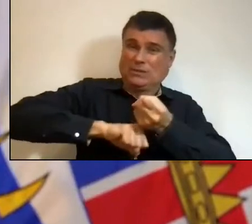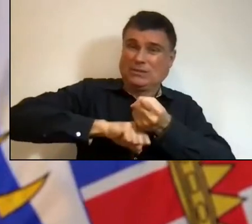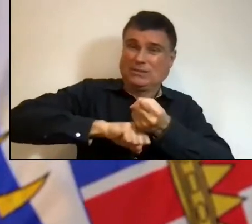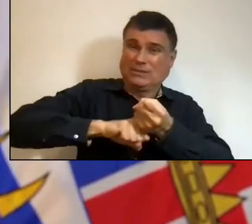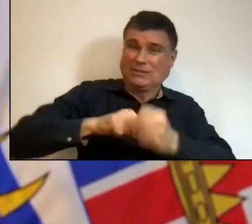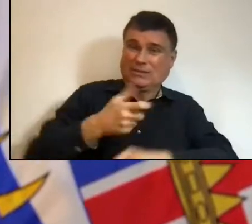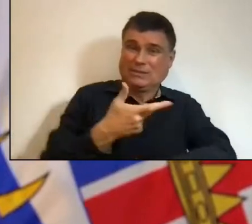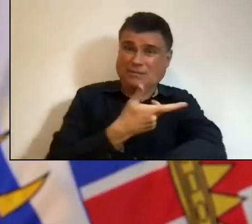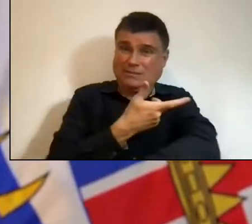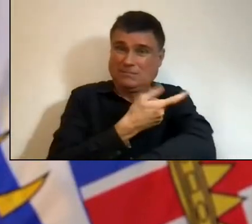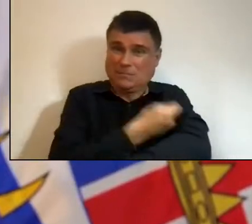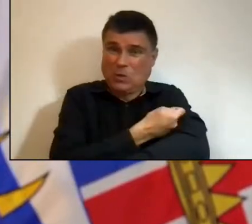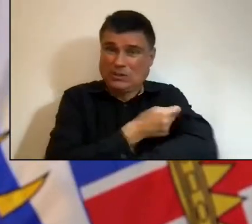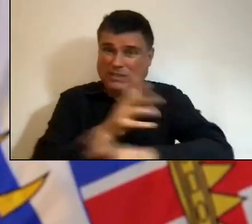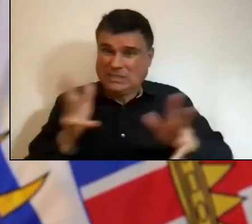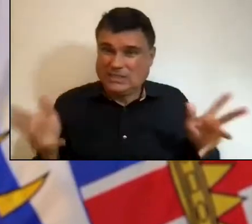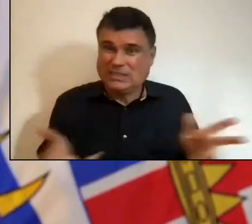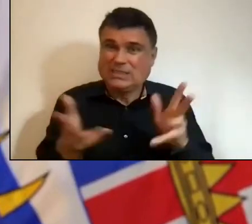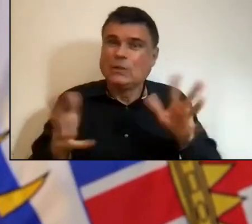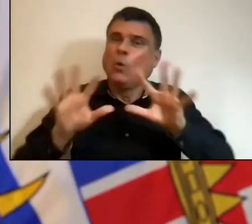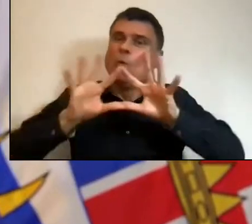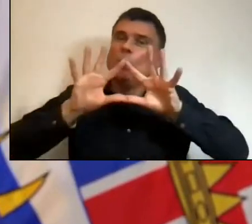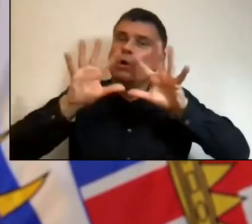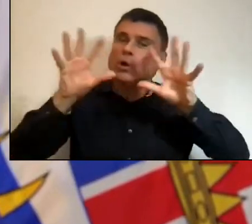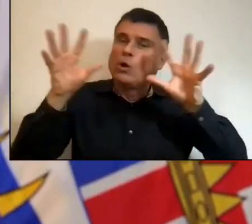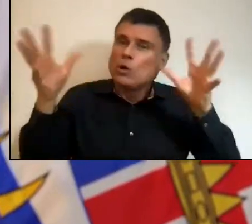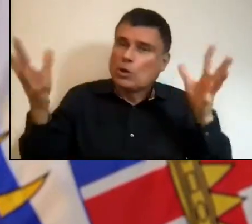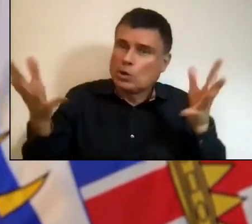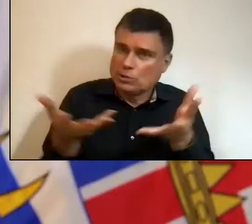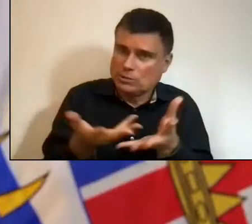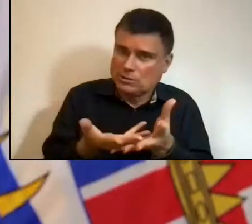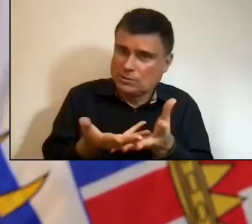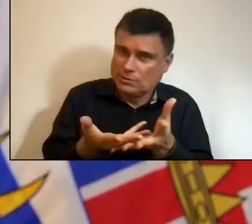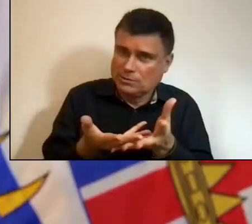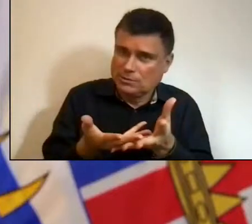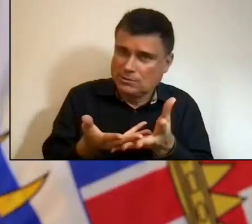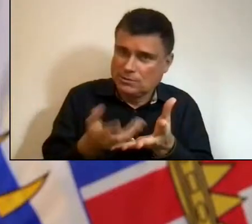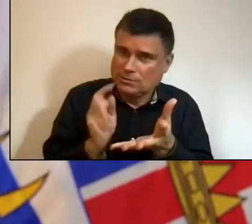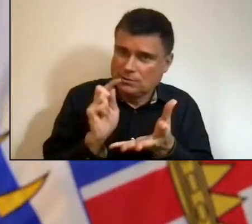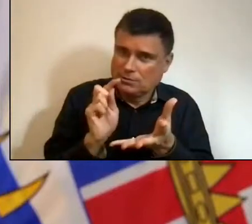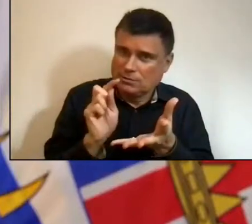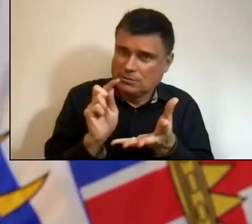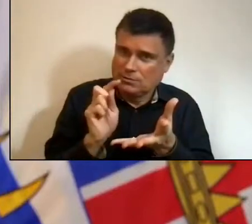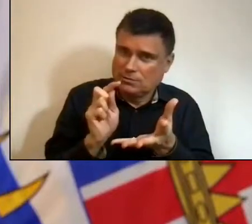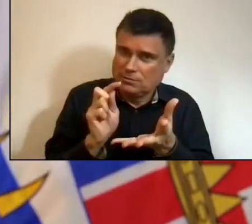That's the other part that we really need to think about. How we manage what we are doing